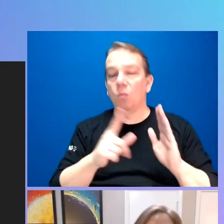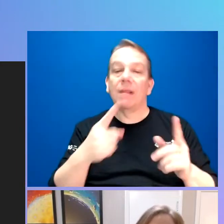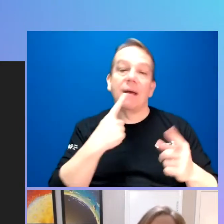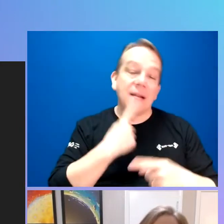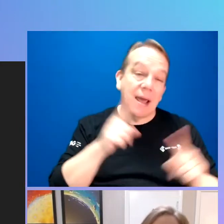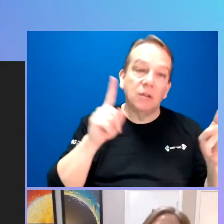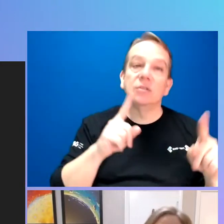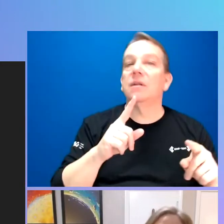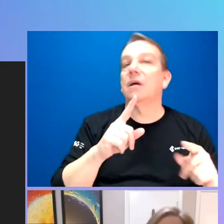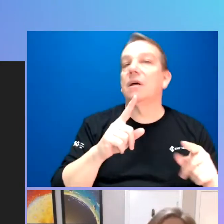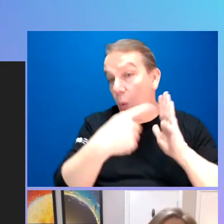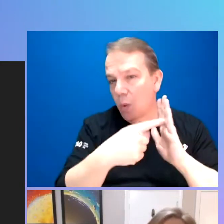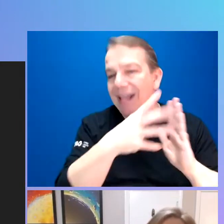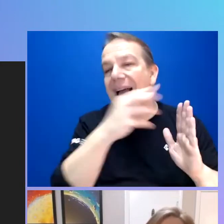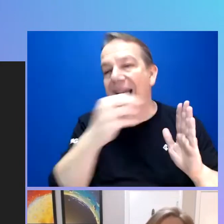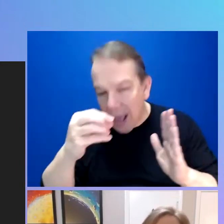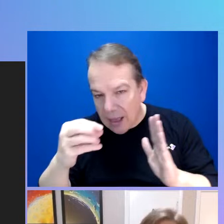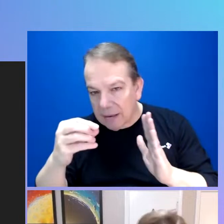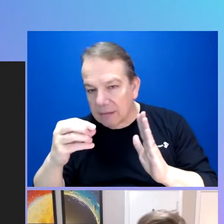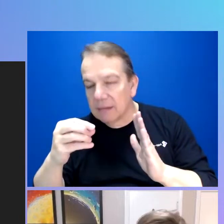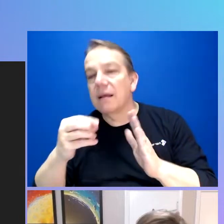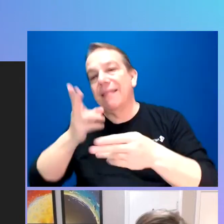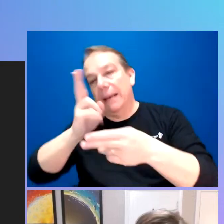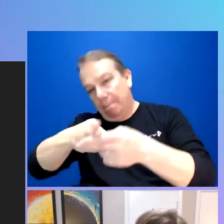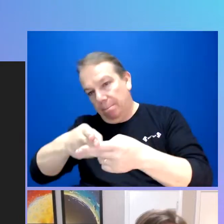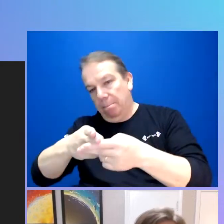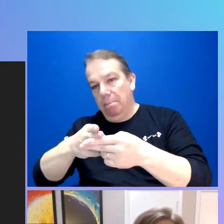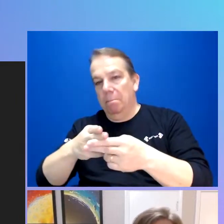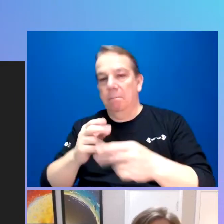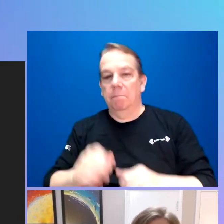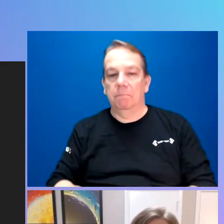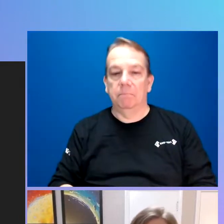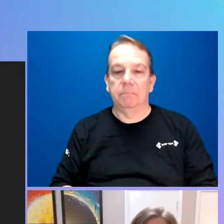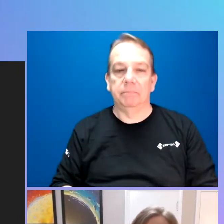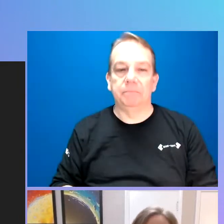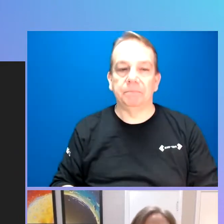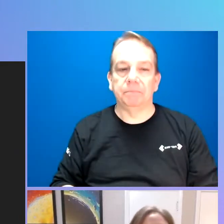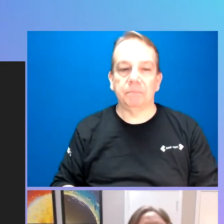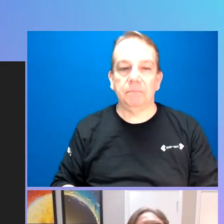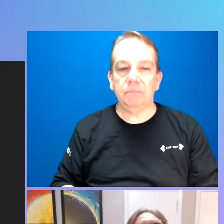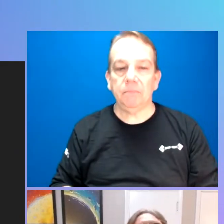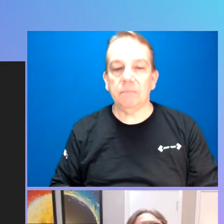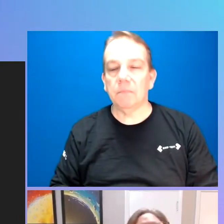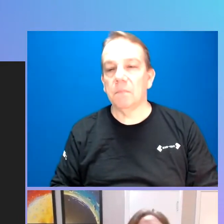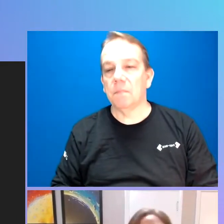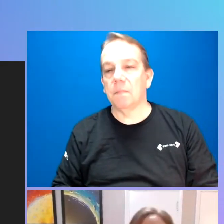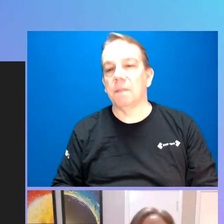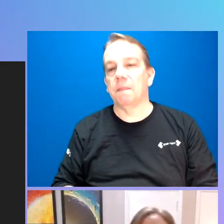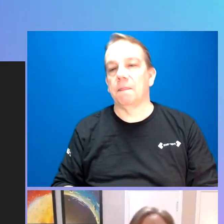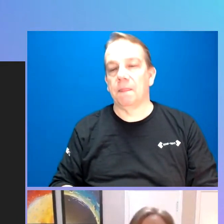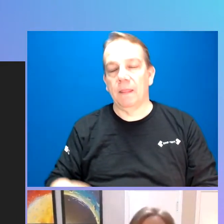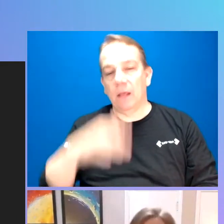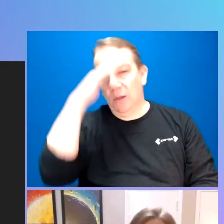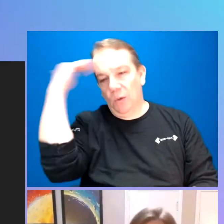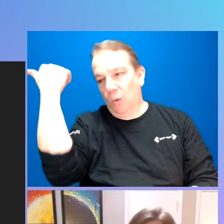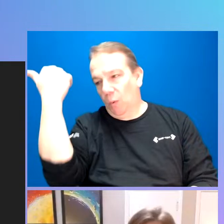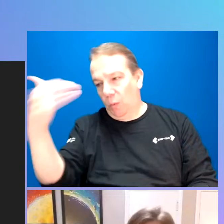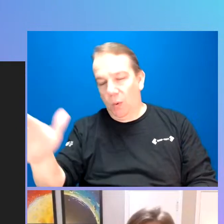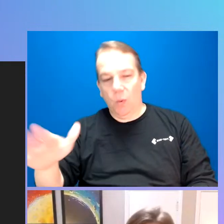So to learn more about sandwiches, link. Write Phew! We